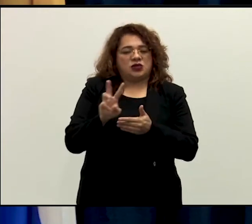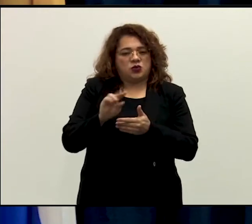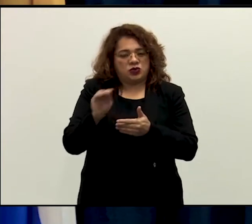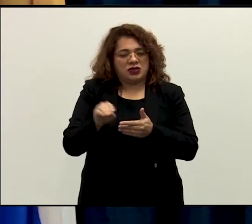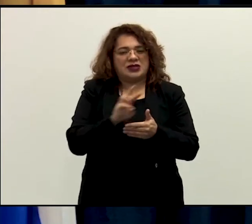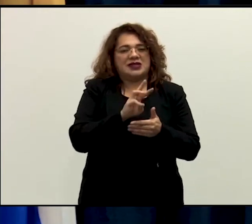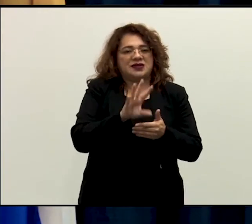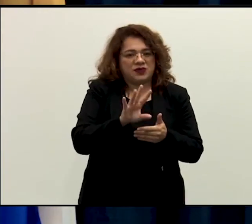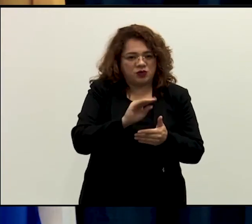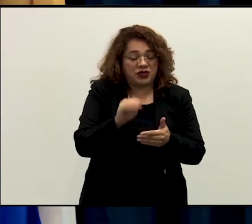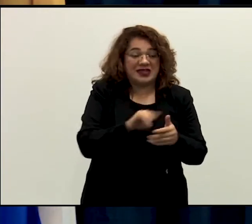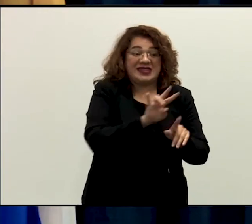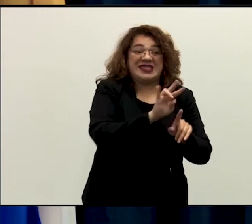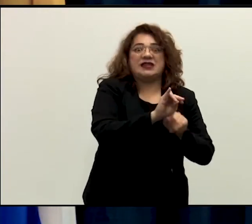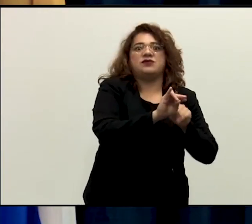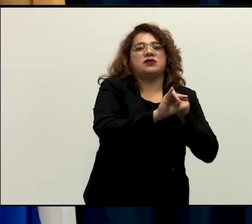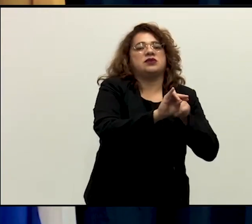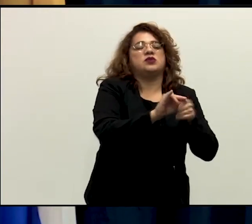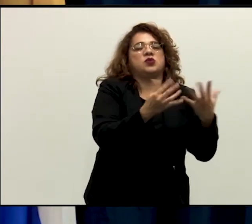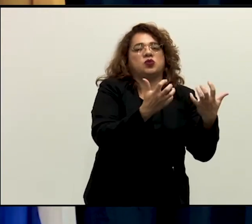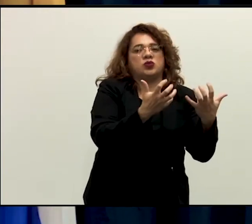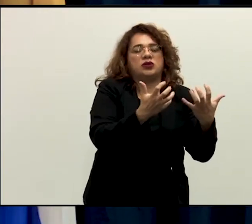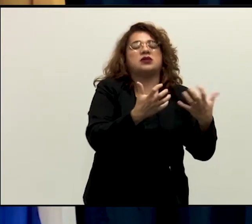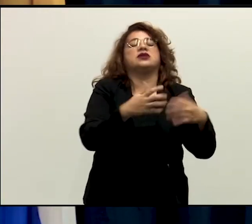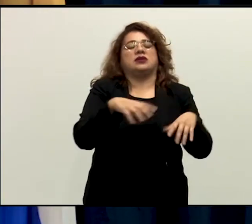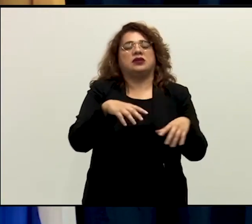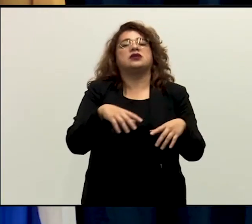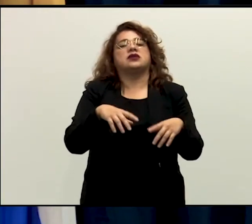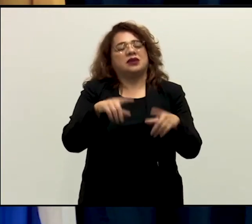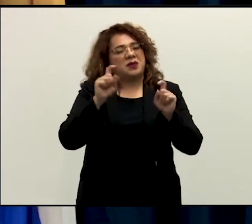chunks at a time so we want to get to 65 and then we've got to get to 70 and that's when